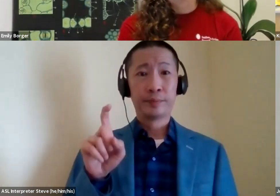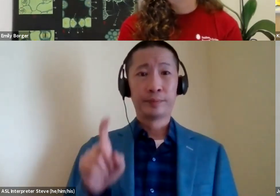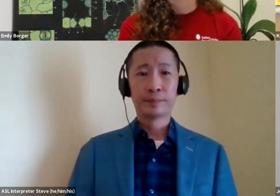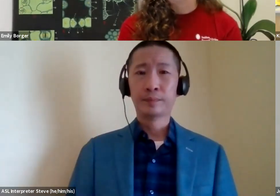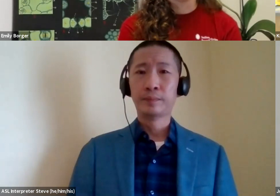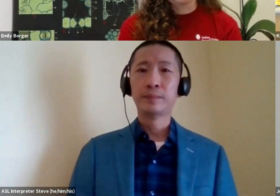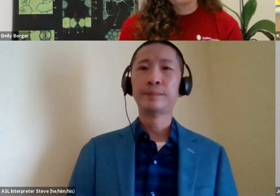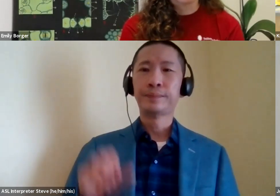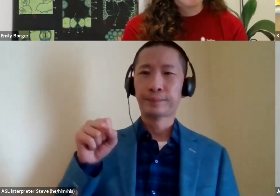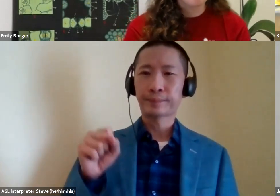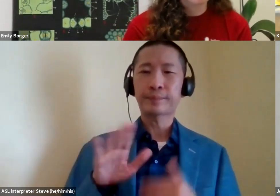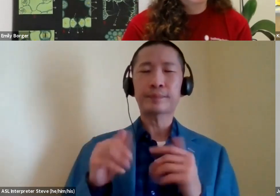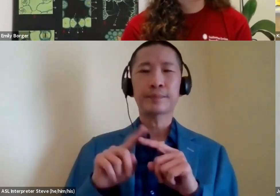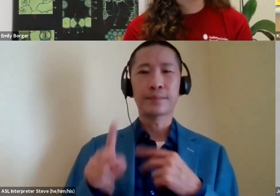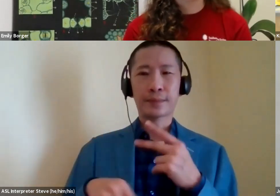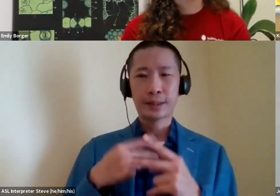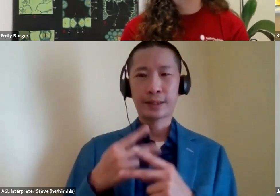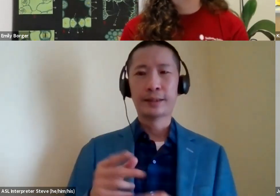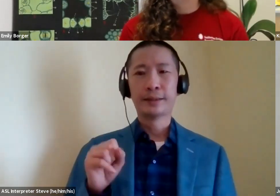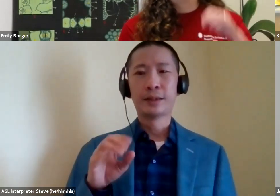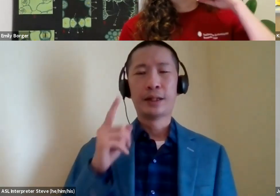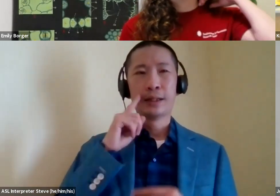Kim Komatsu (she/her): Definitely all kinds so thinking about things like.